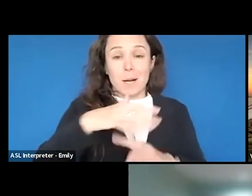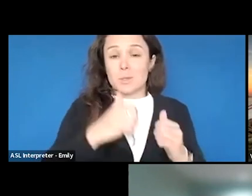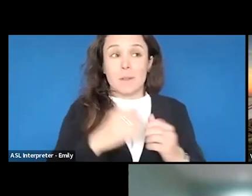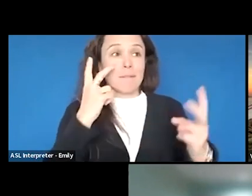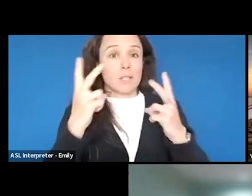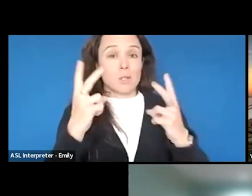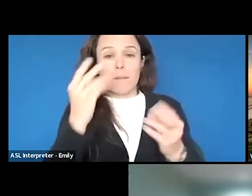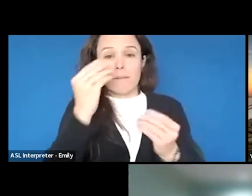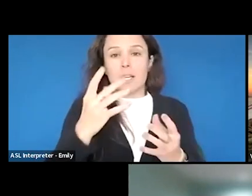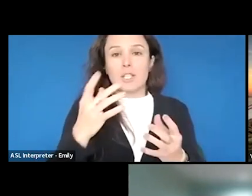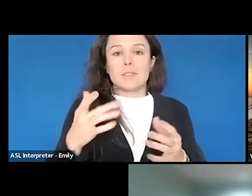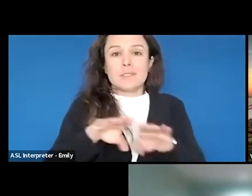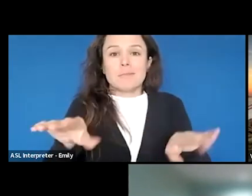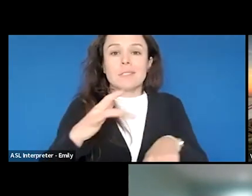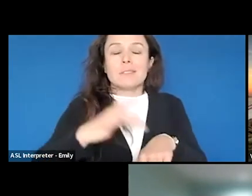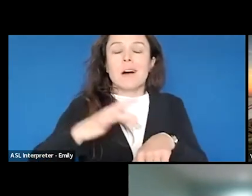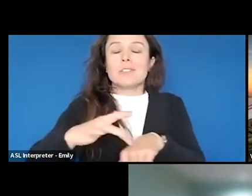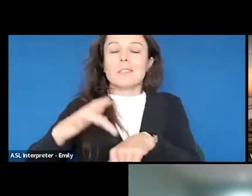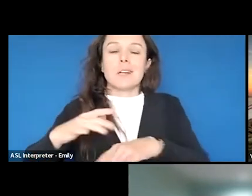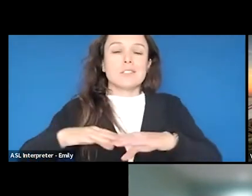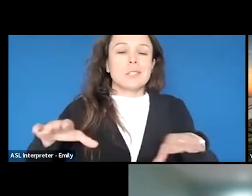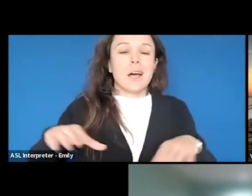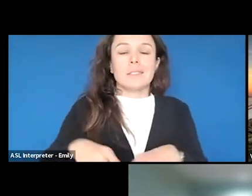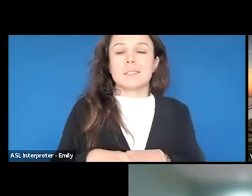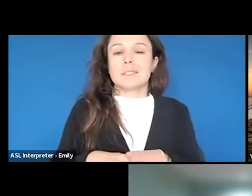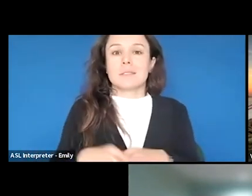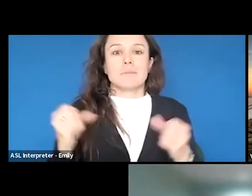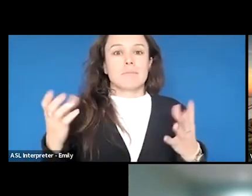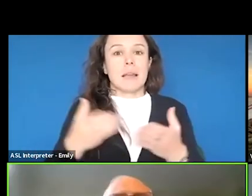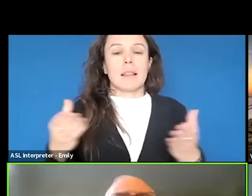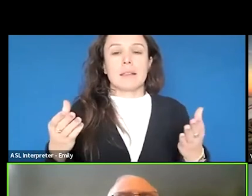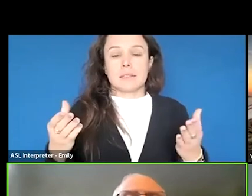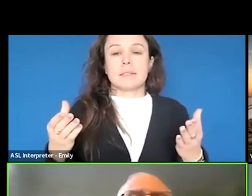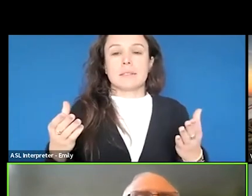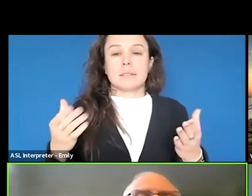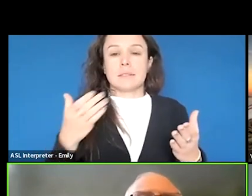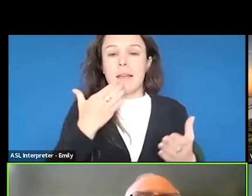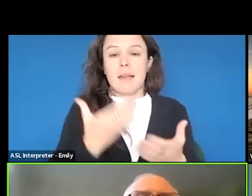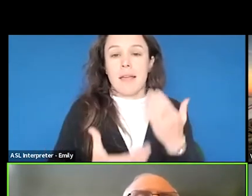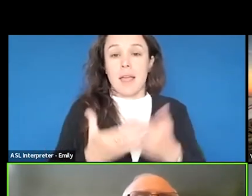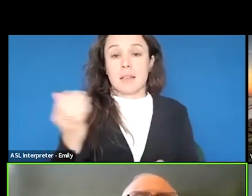surfaces on desks and many other devices. Handheld devices are rather remarkable.